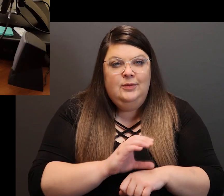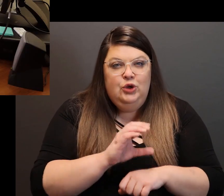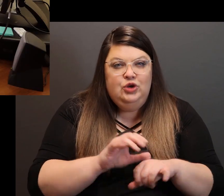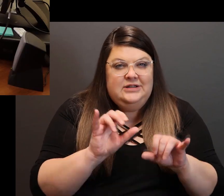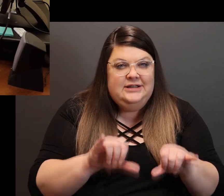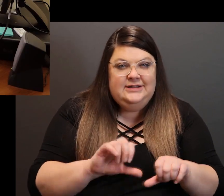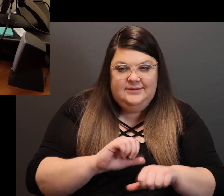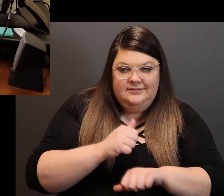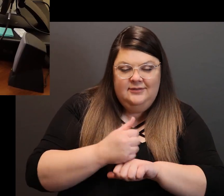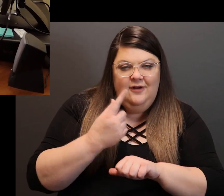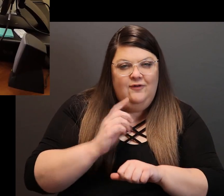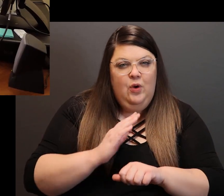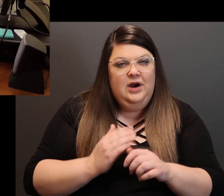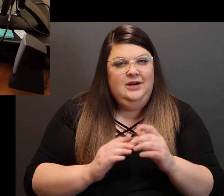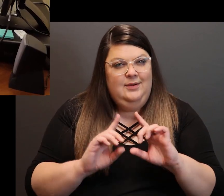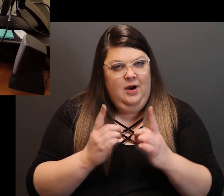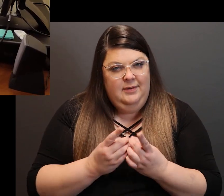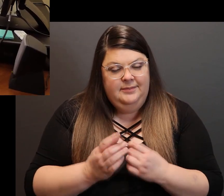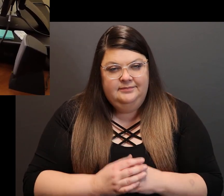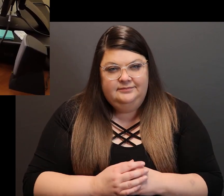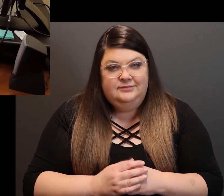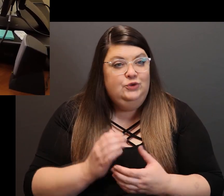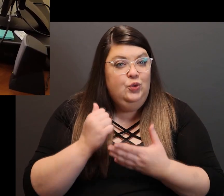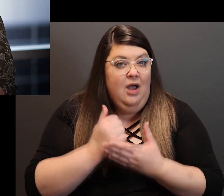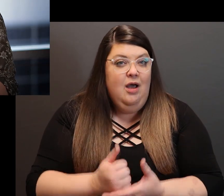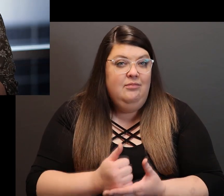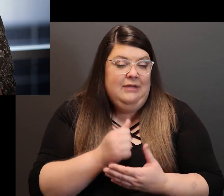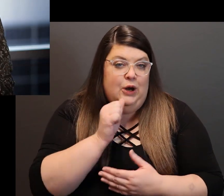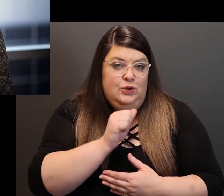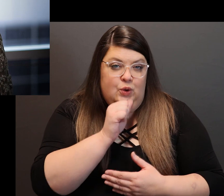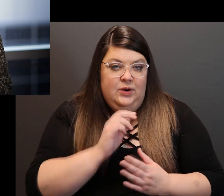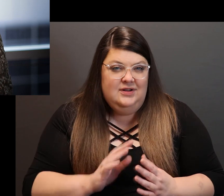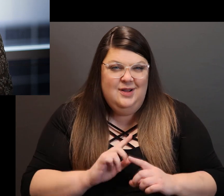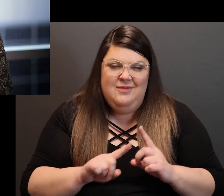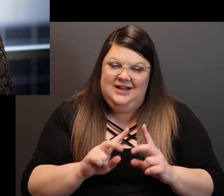for the department to help Arizonans but it's very behind the scenes.